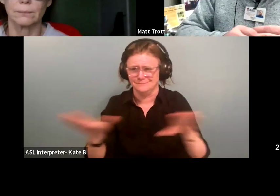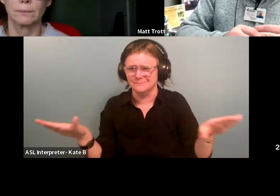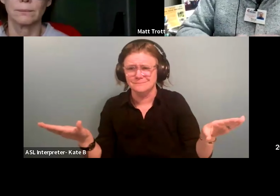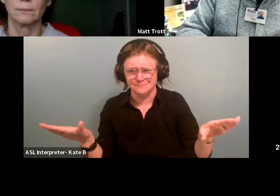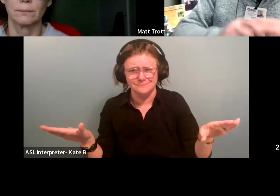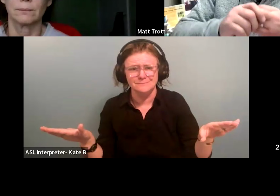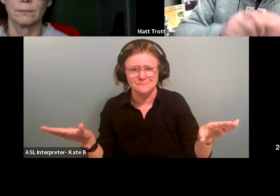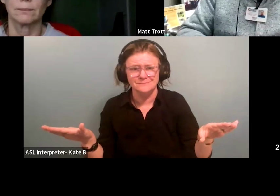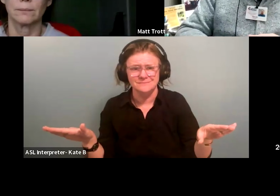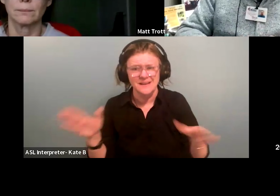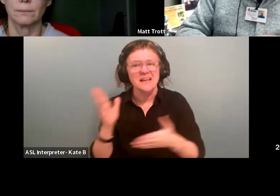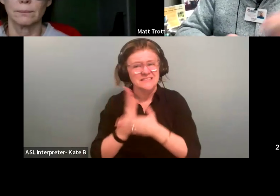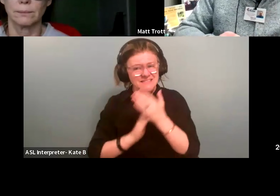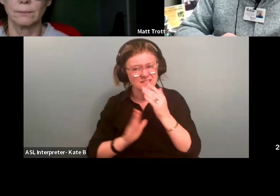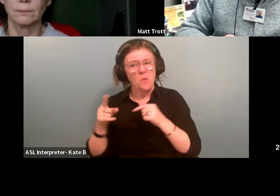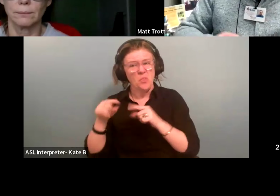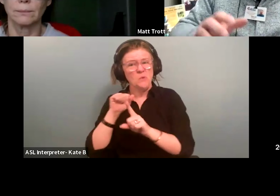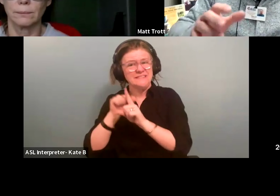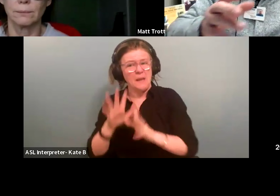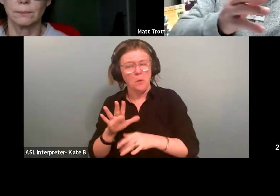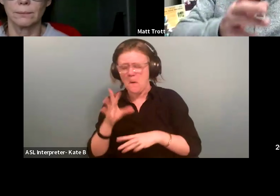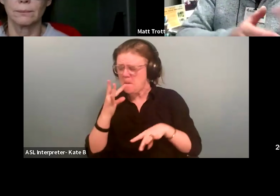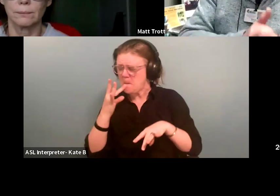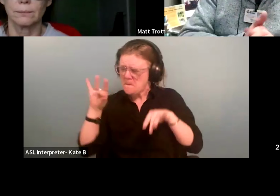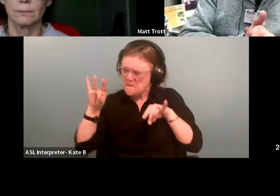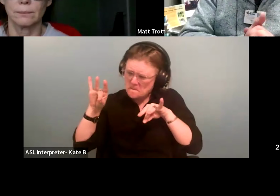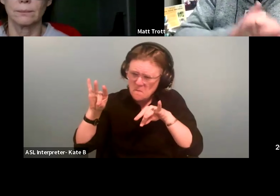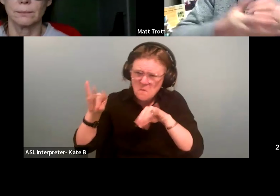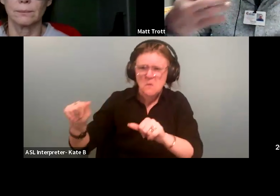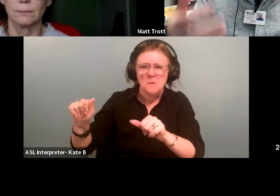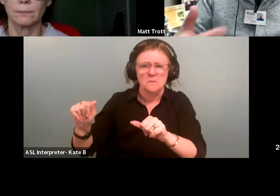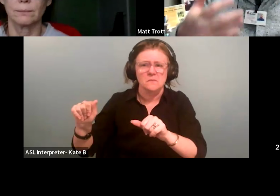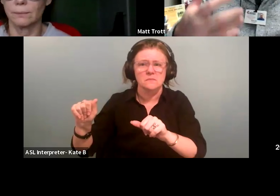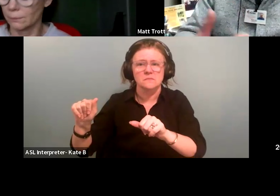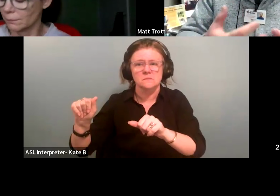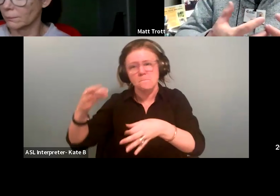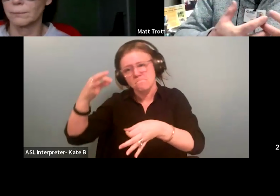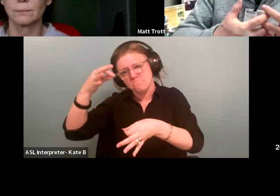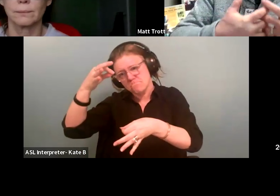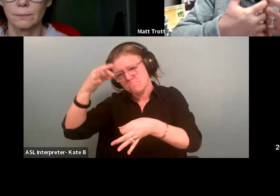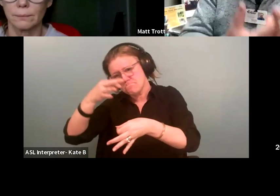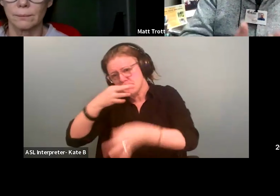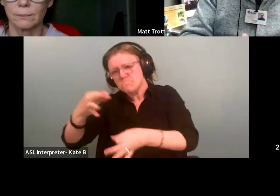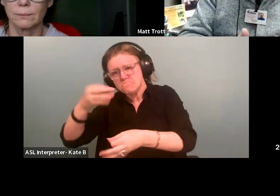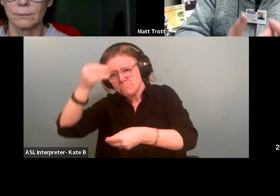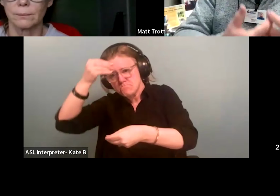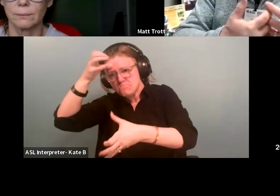are really sophisticated, especially now with the-- like Frank said, the way they can morph